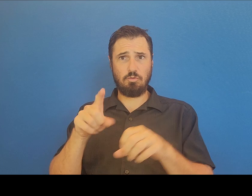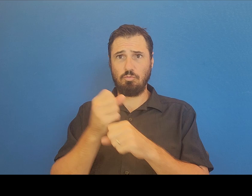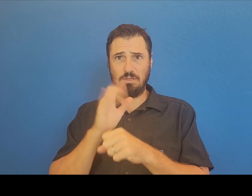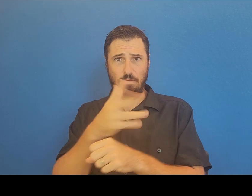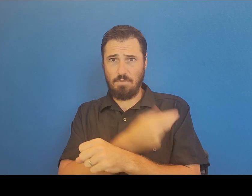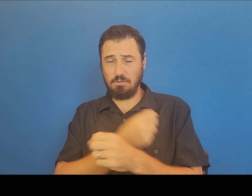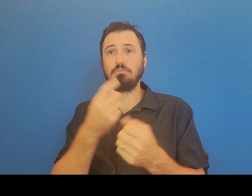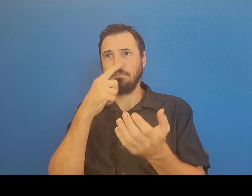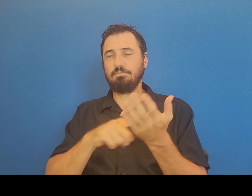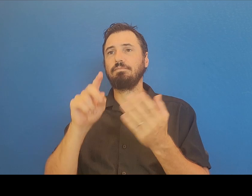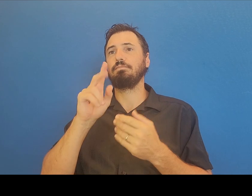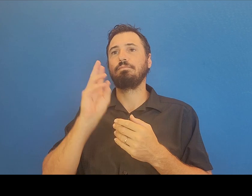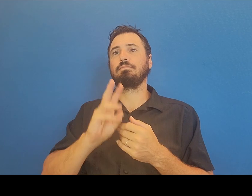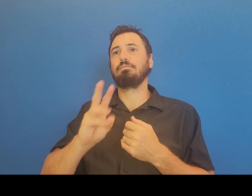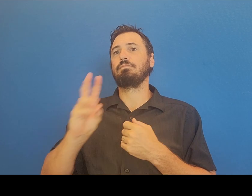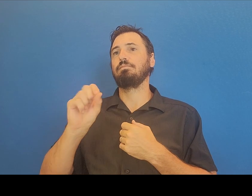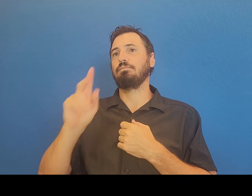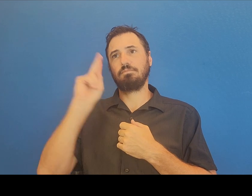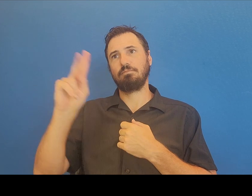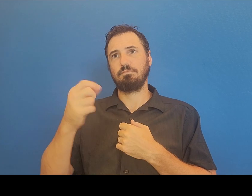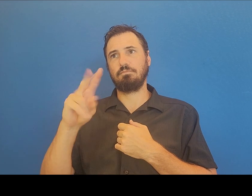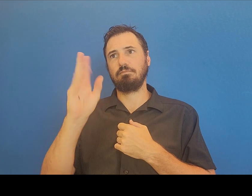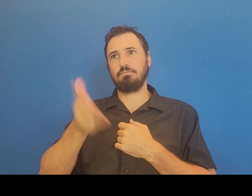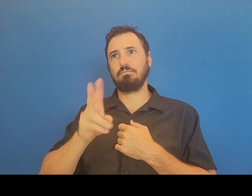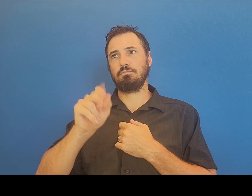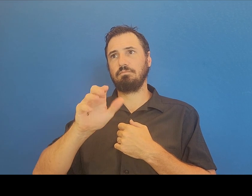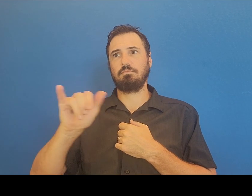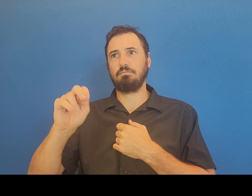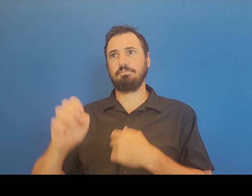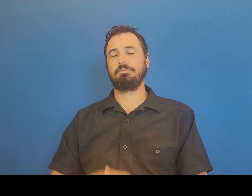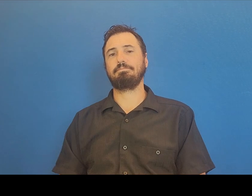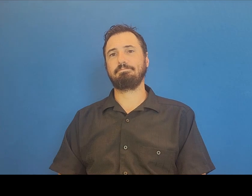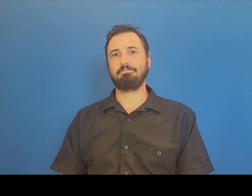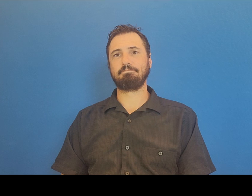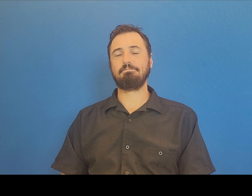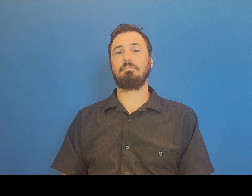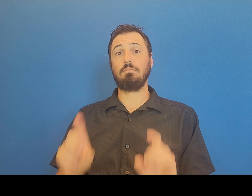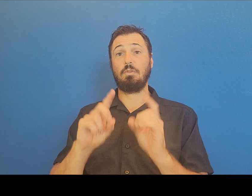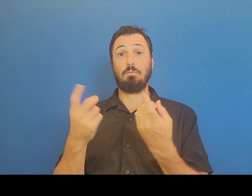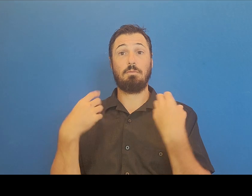For a list of vaccination locations, visit www.kauai.gov/vaccine